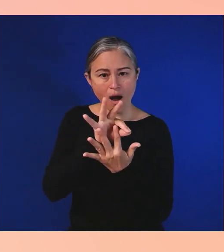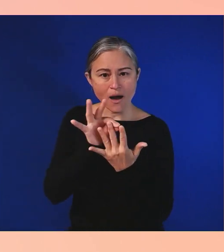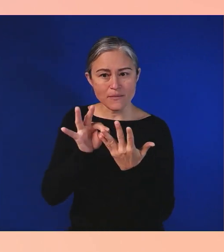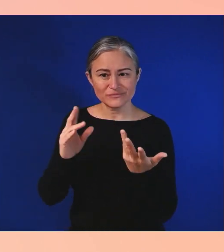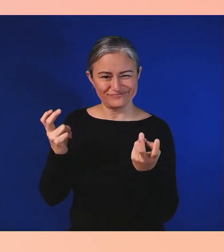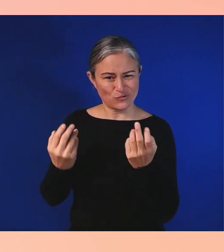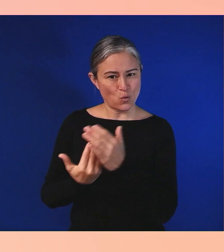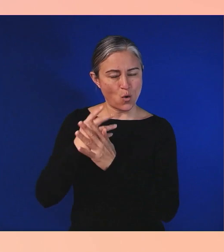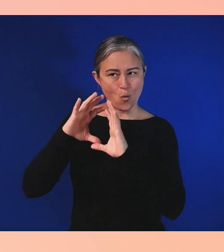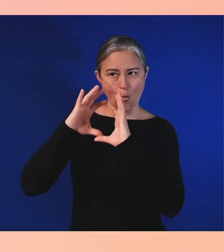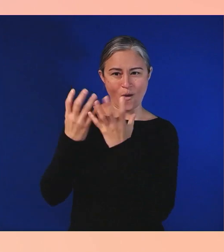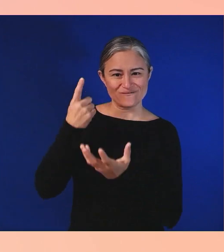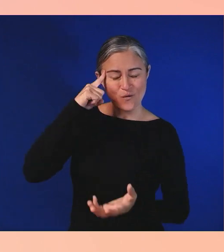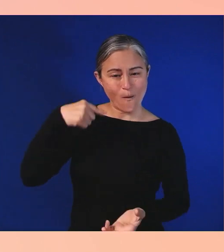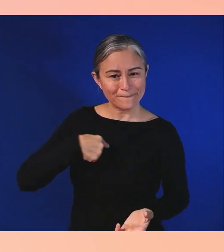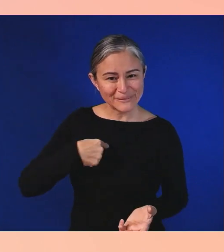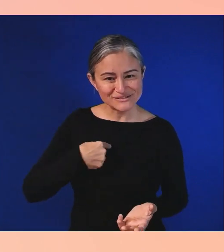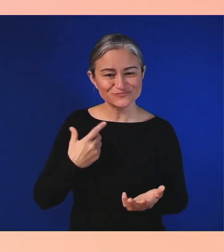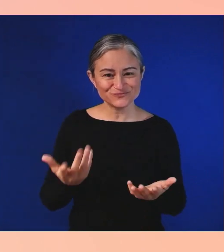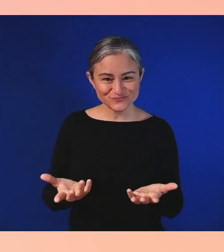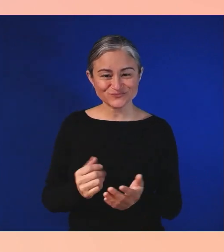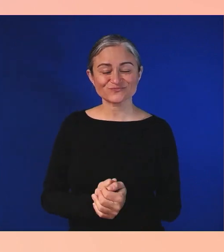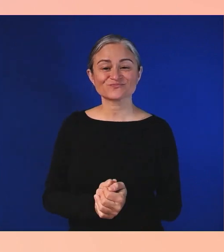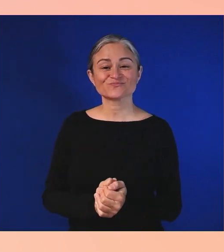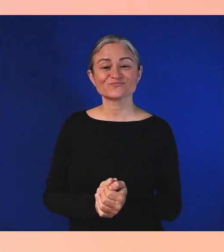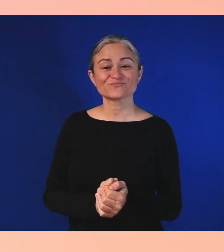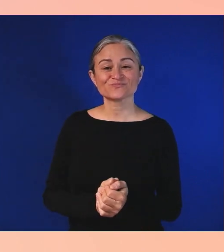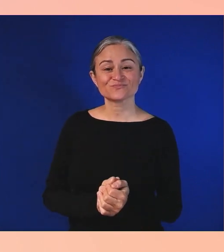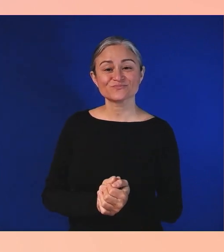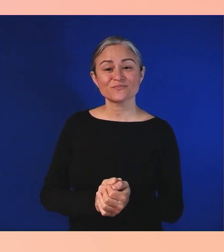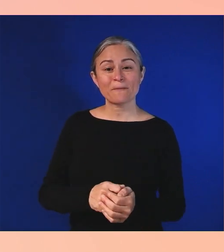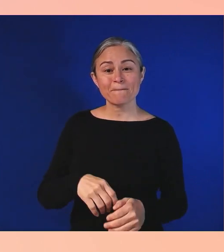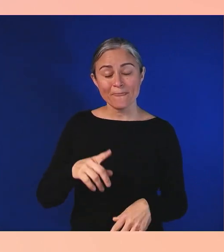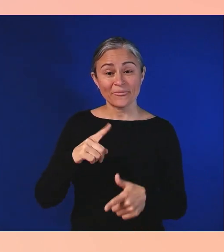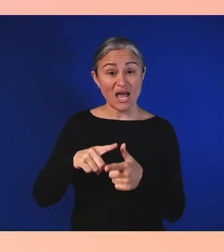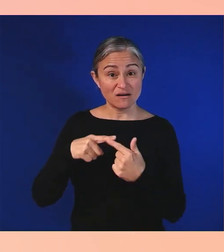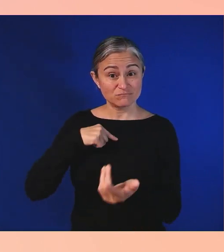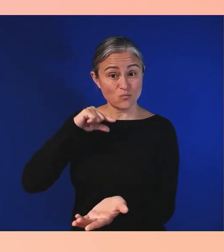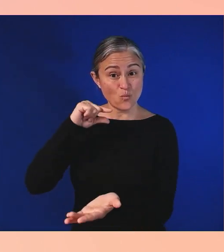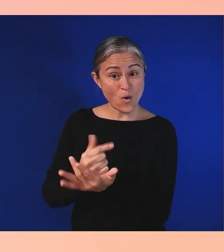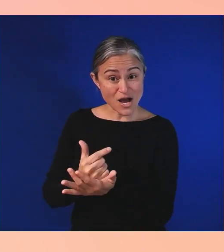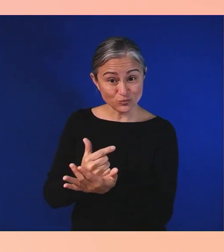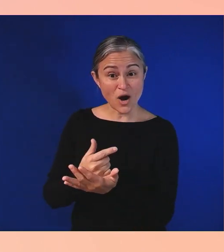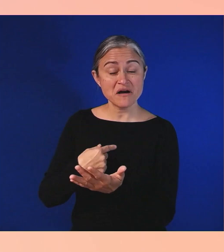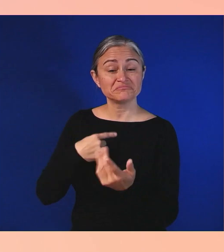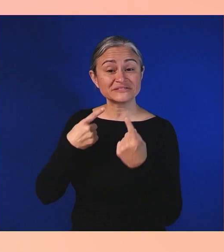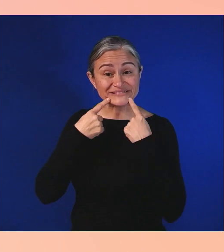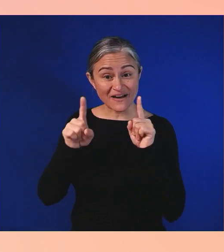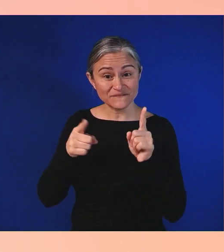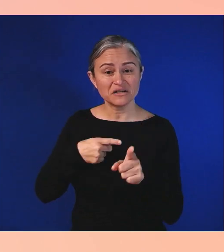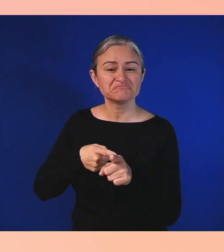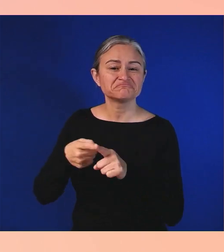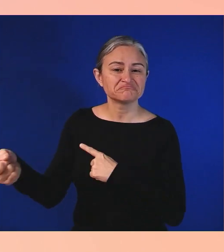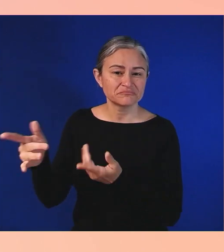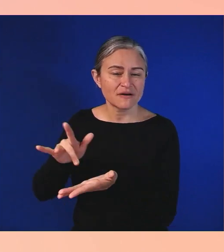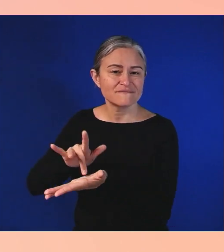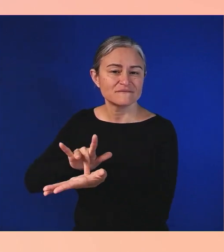and complete my intermediate in Chartered Accountancy. This computer knowledge also helped me in securing